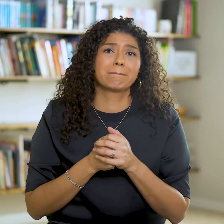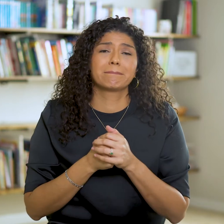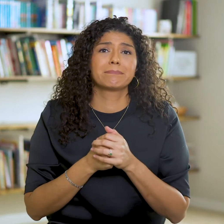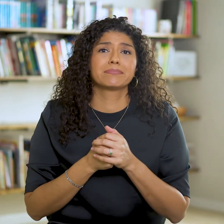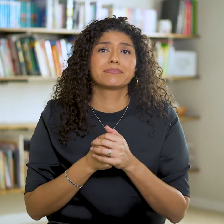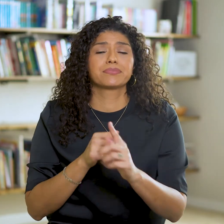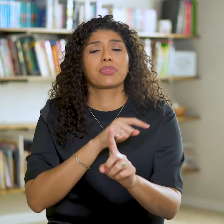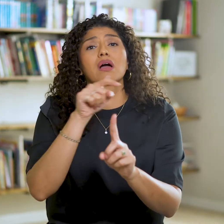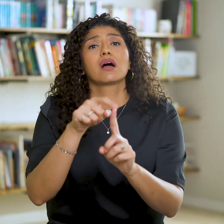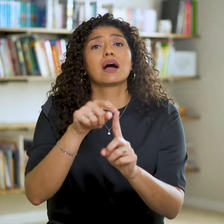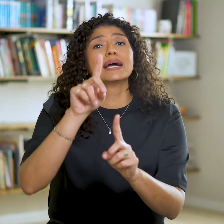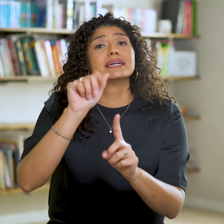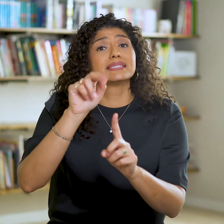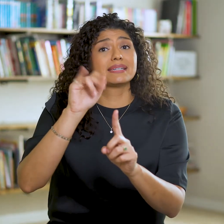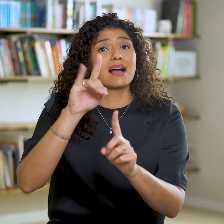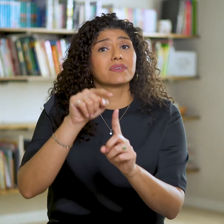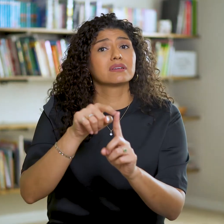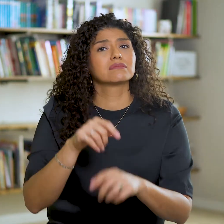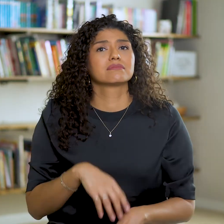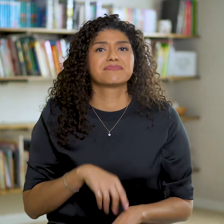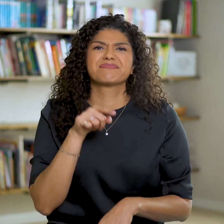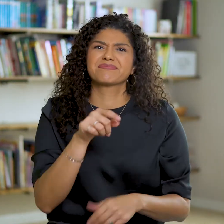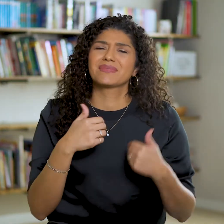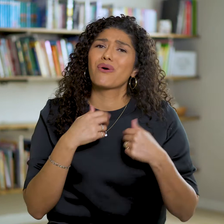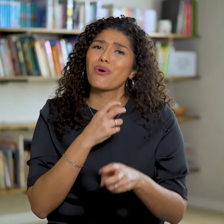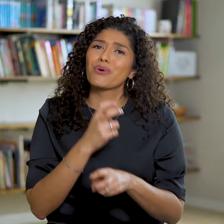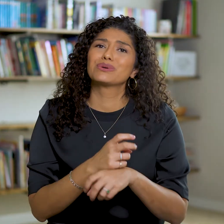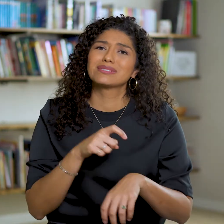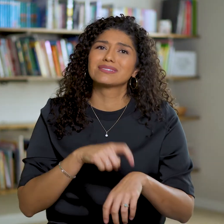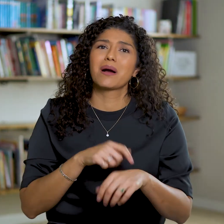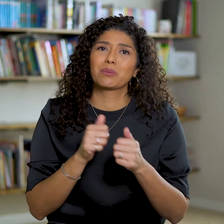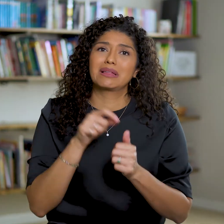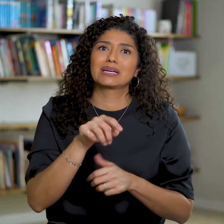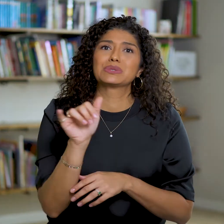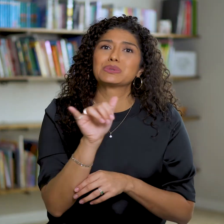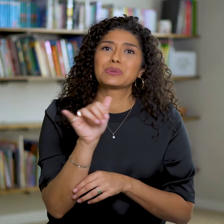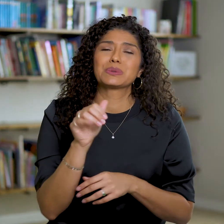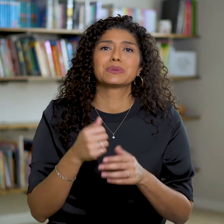David has a hard time with this too.